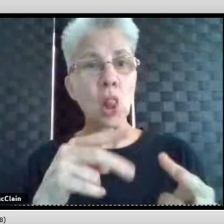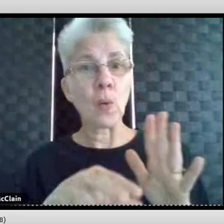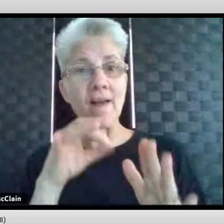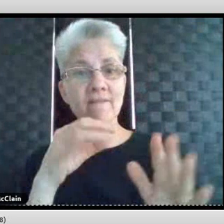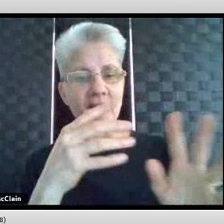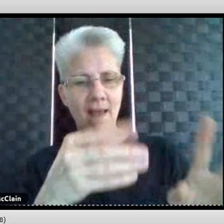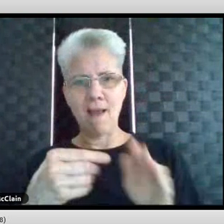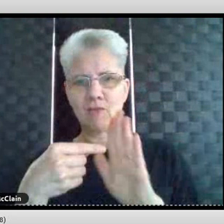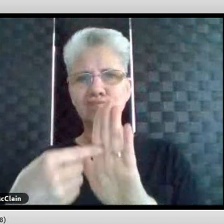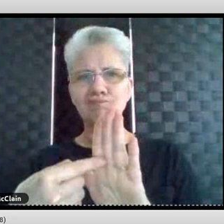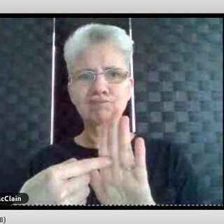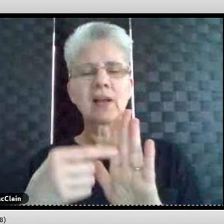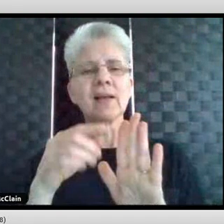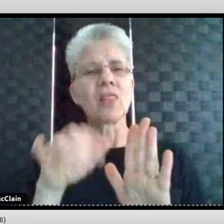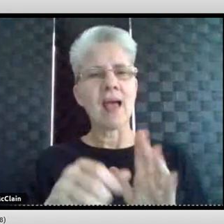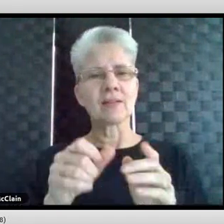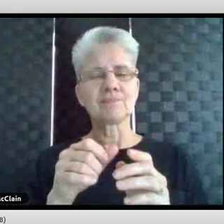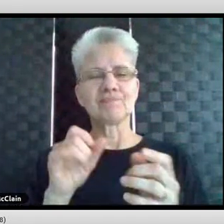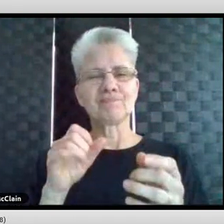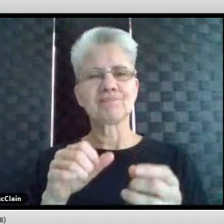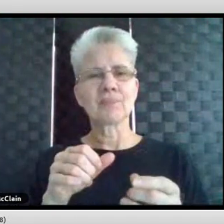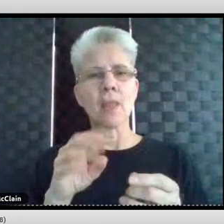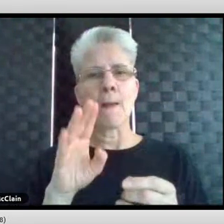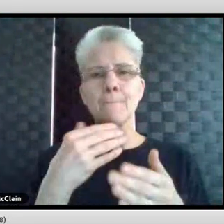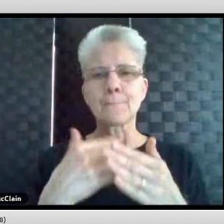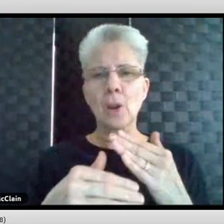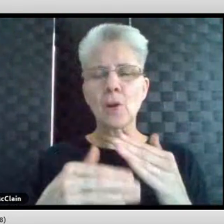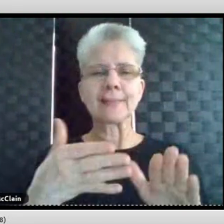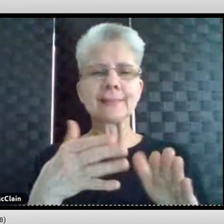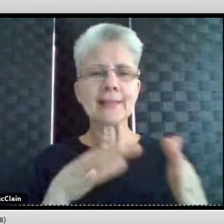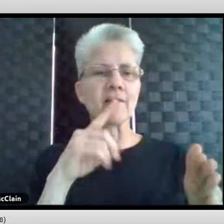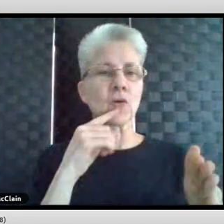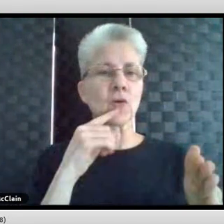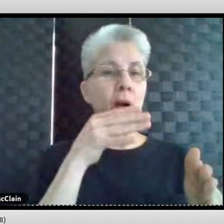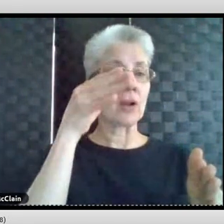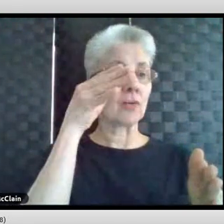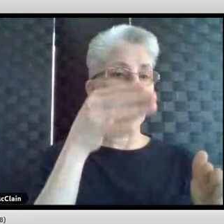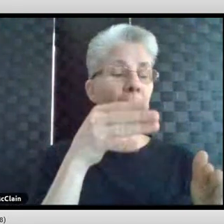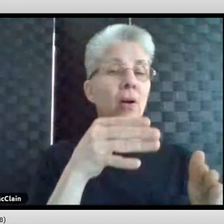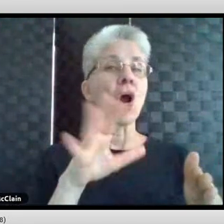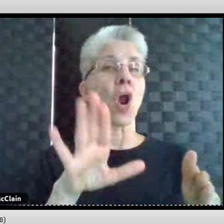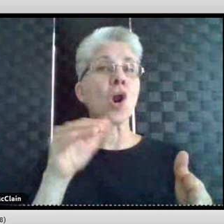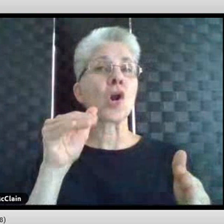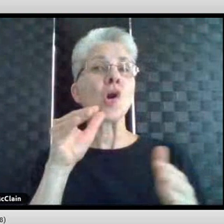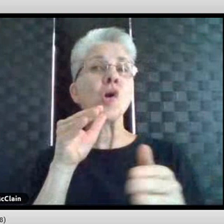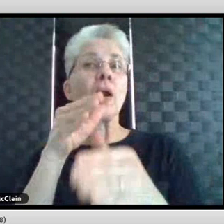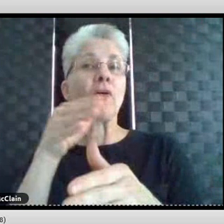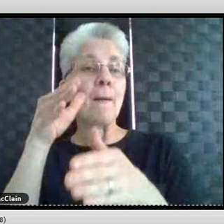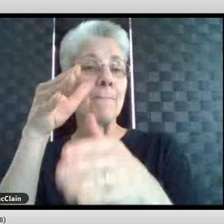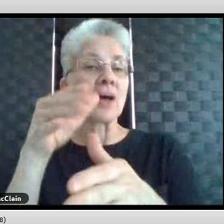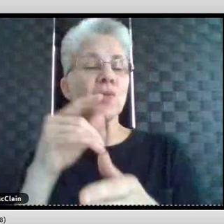And she had found birth and death for Grandma and Grandpa Brunner, her great grandma and grandpa, so that was kind of cool.